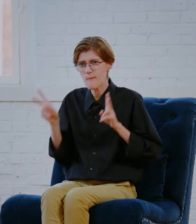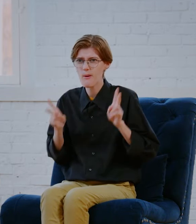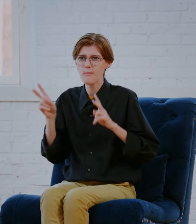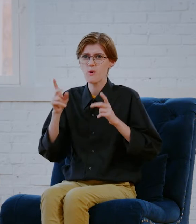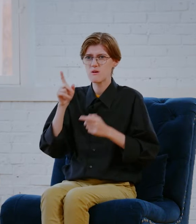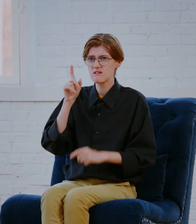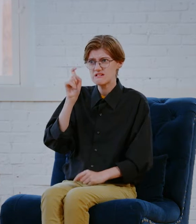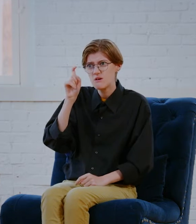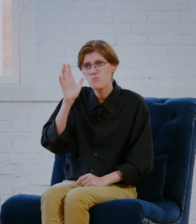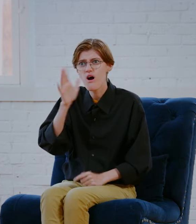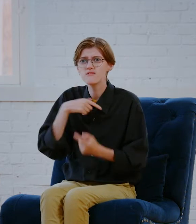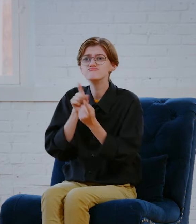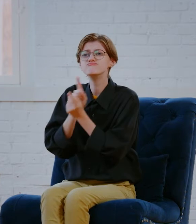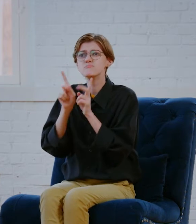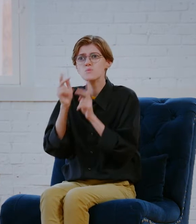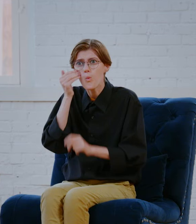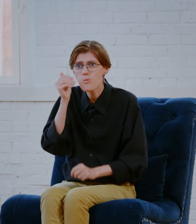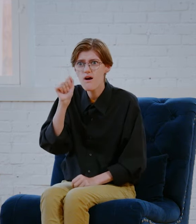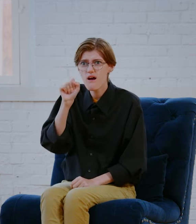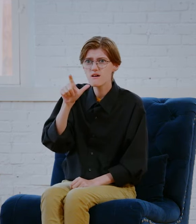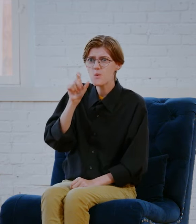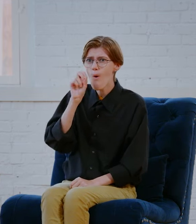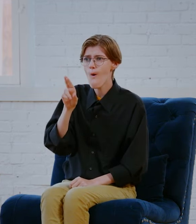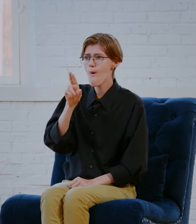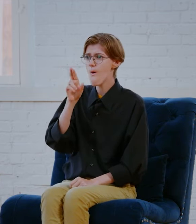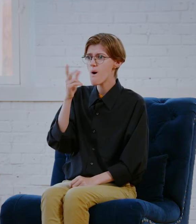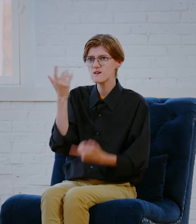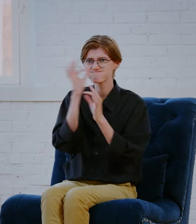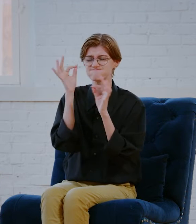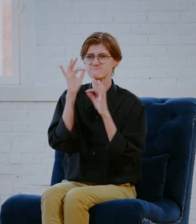and I was nervous about meeting people that didn't know sign language